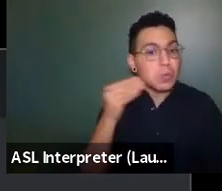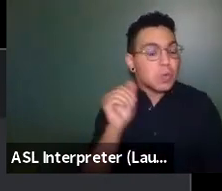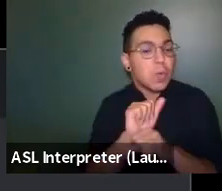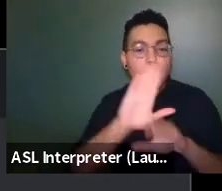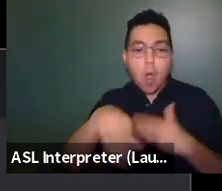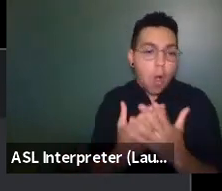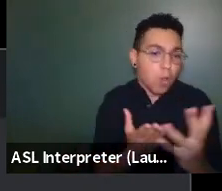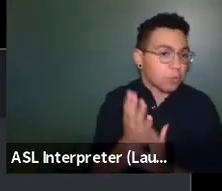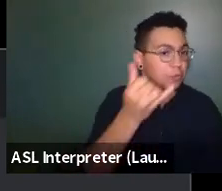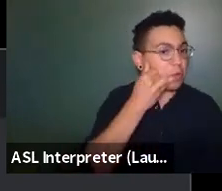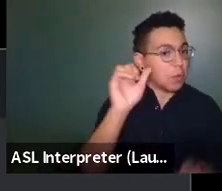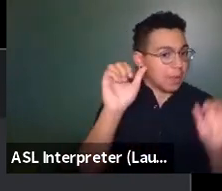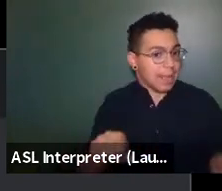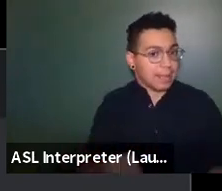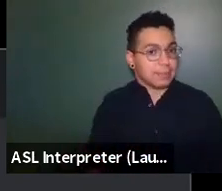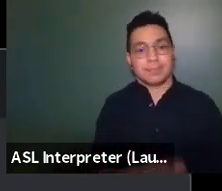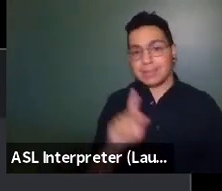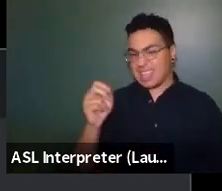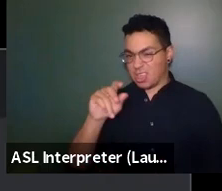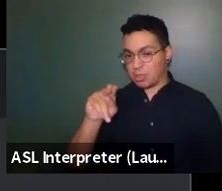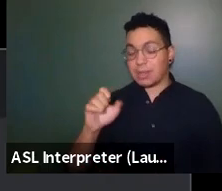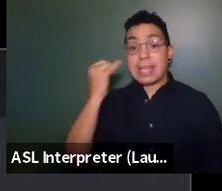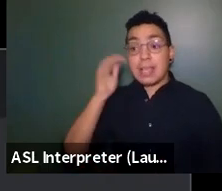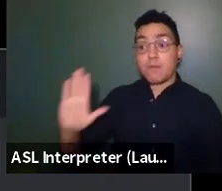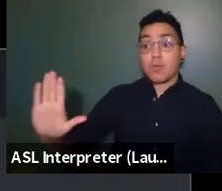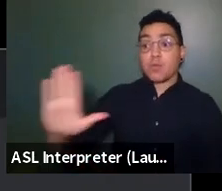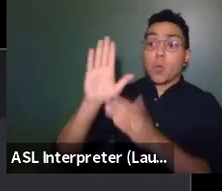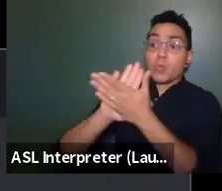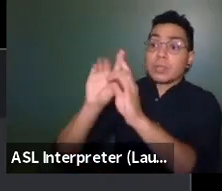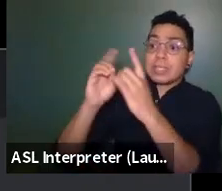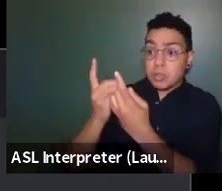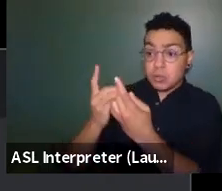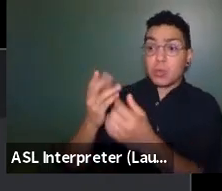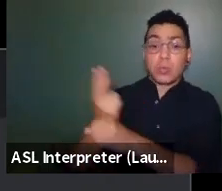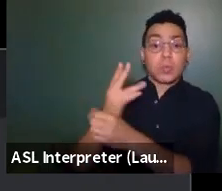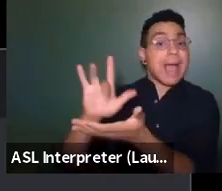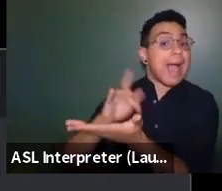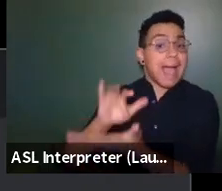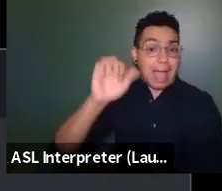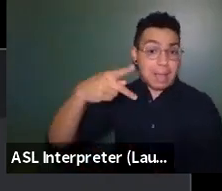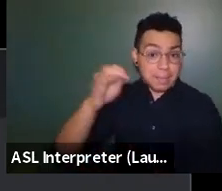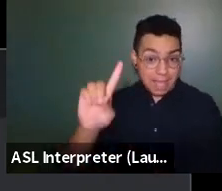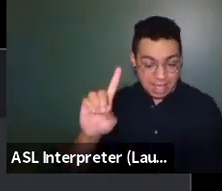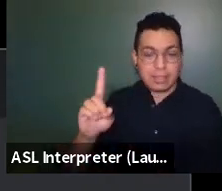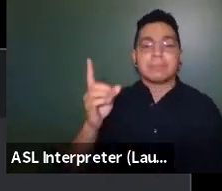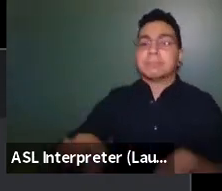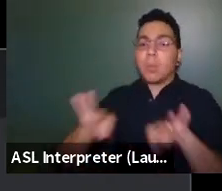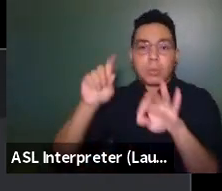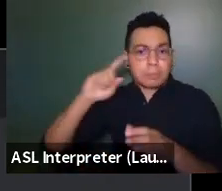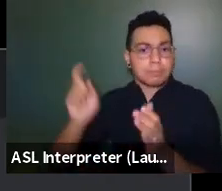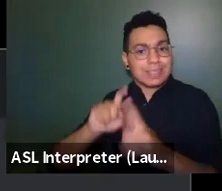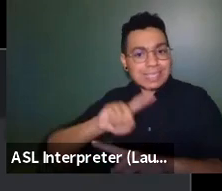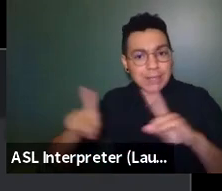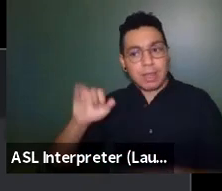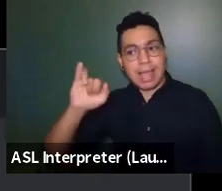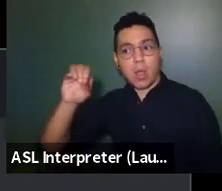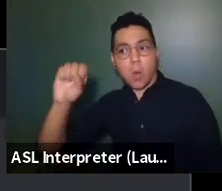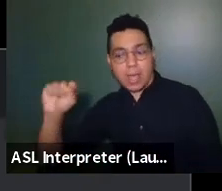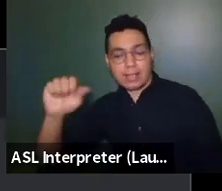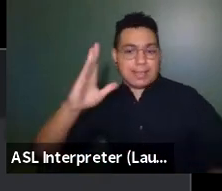ESD 112 - Katherine Livick: Yes. And if you're a district that uses iPads. There are some specific things to know about the iOS version of classroom that are just a little bit different.